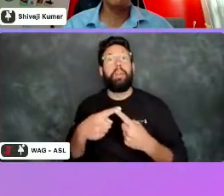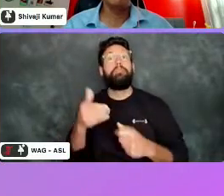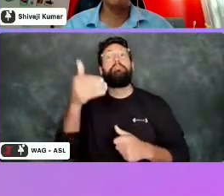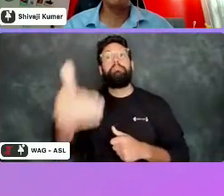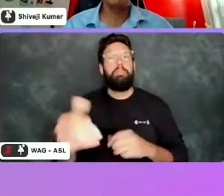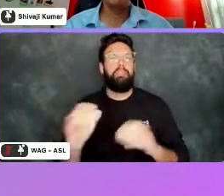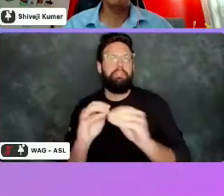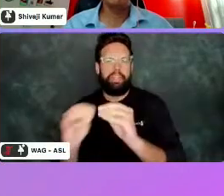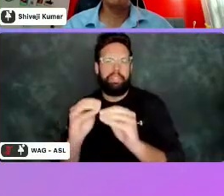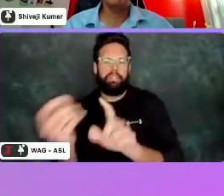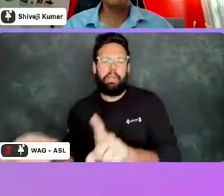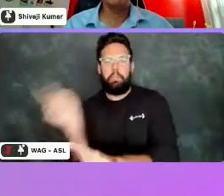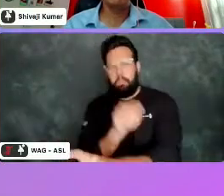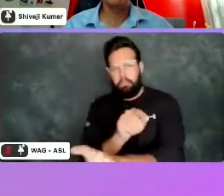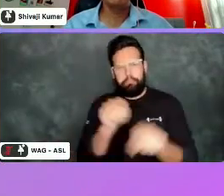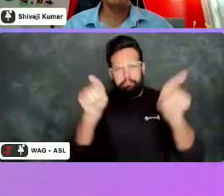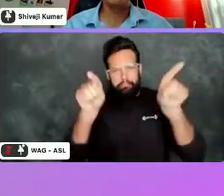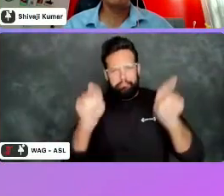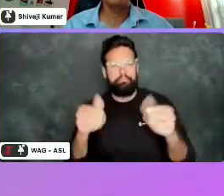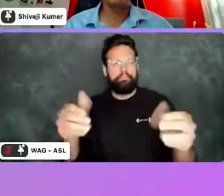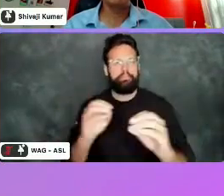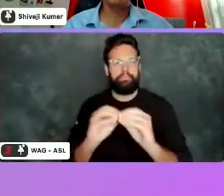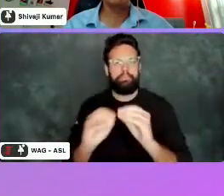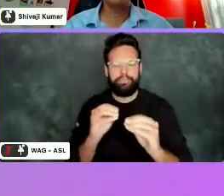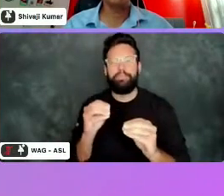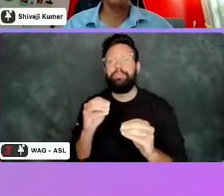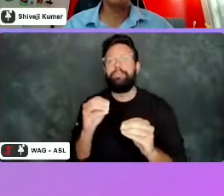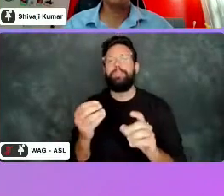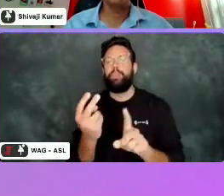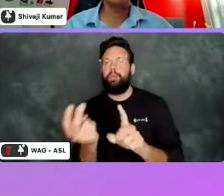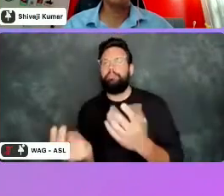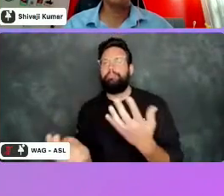All right, so recap, we just ran hack scan